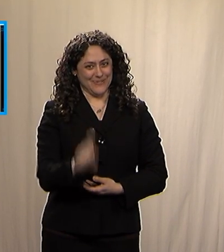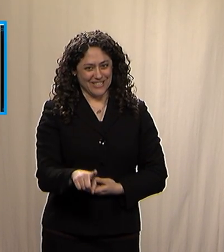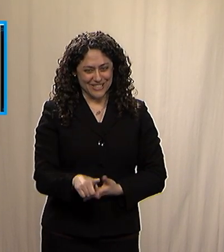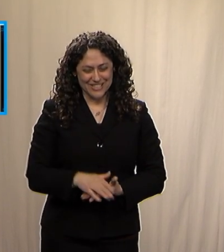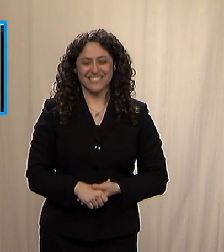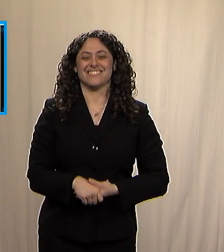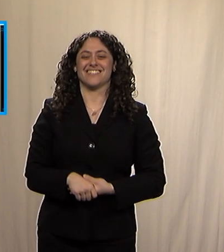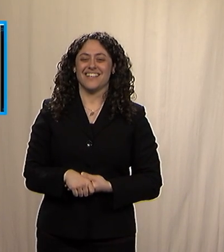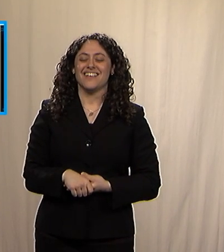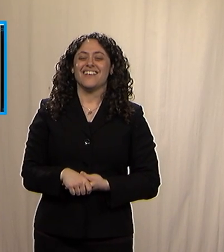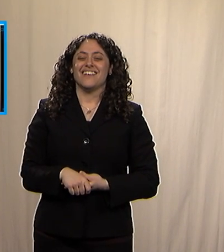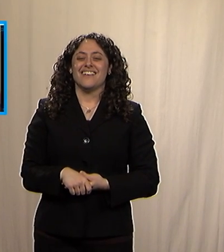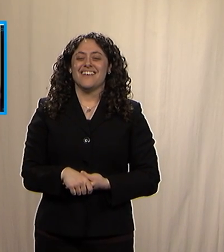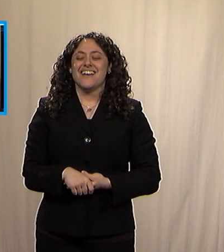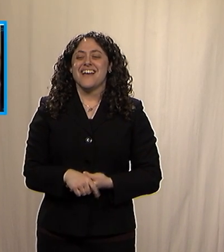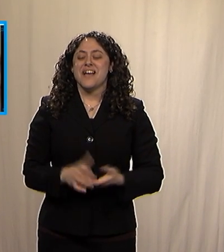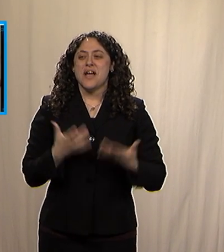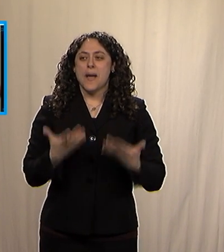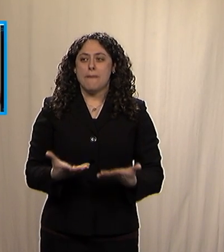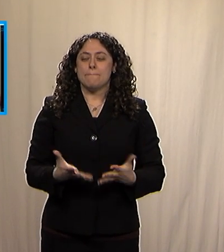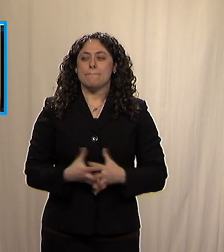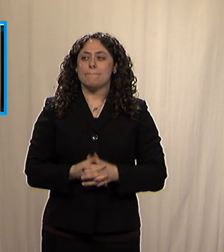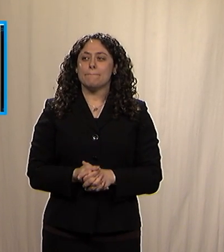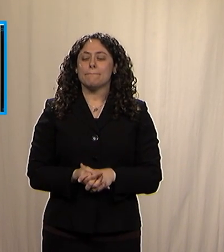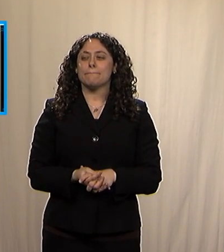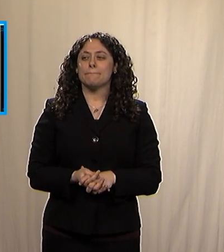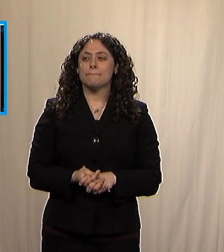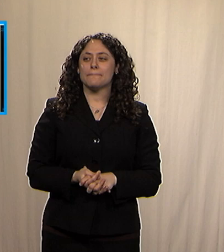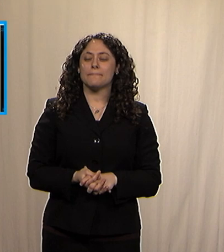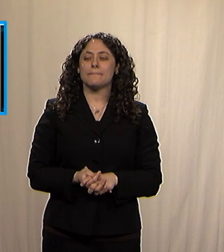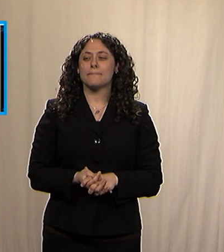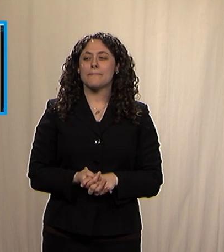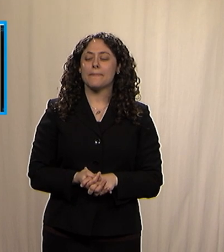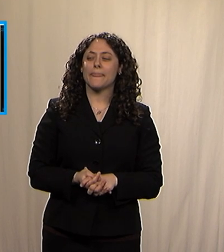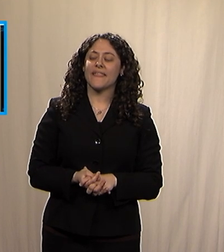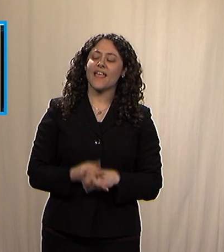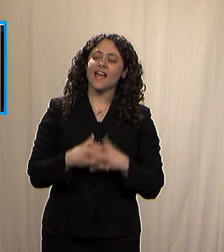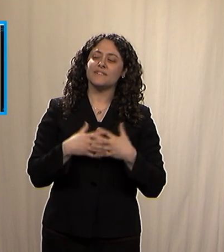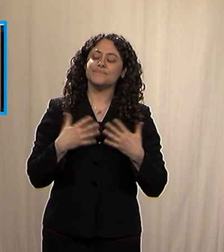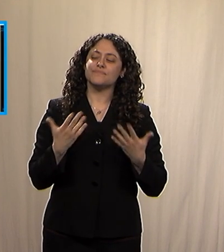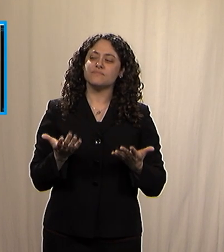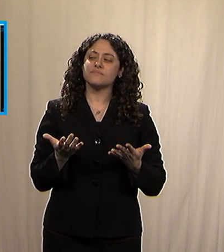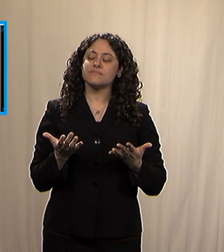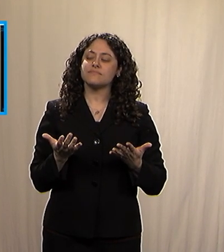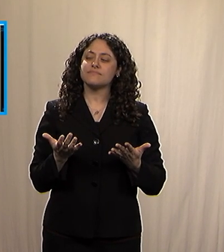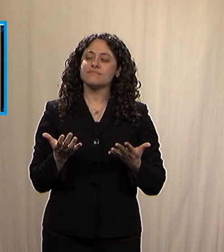I think people in general need to have a natural aptitude